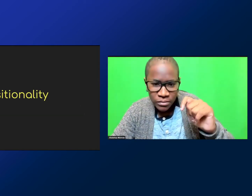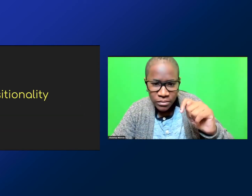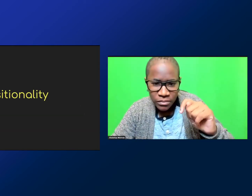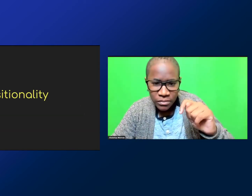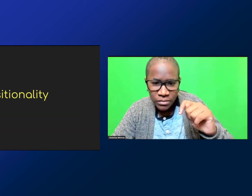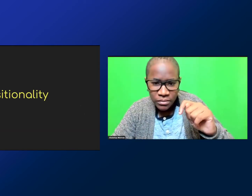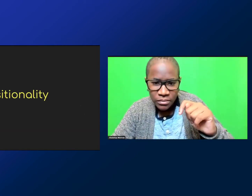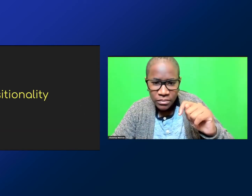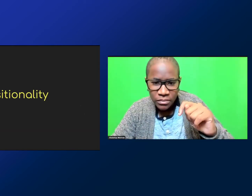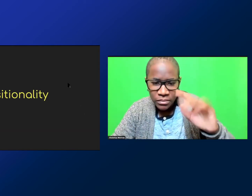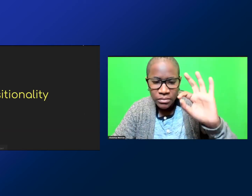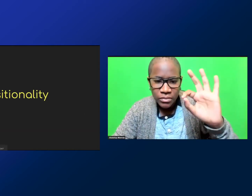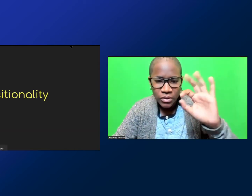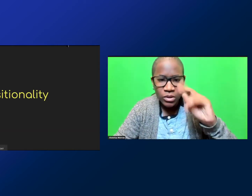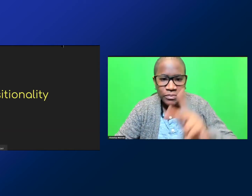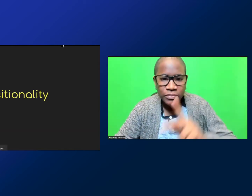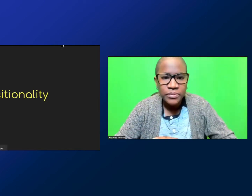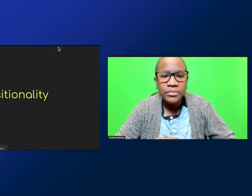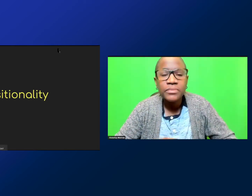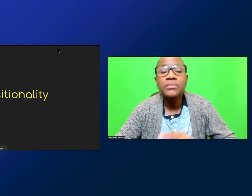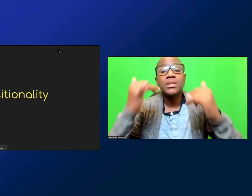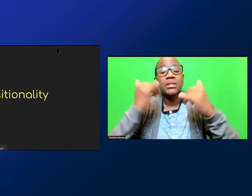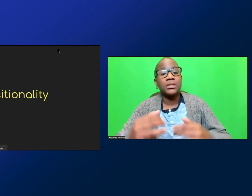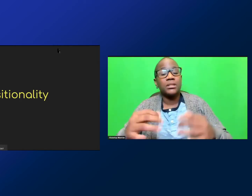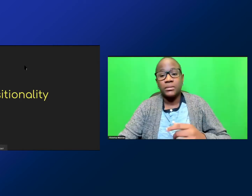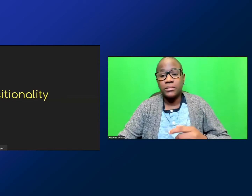about in children's literature and i'm sorry just one second let me adjust my chat window